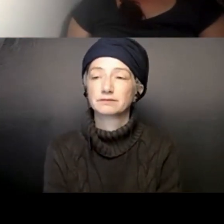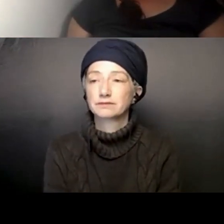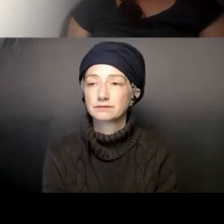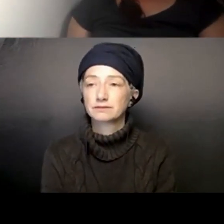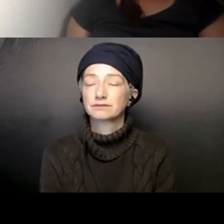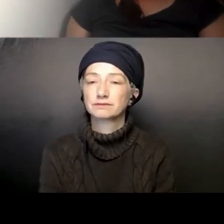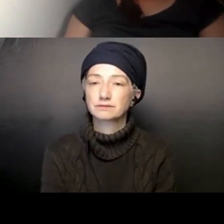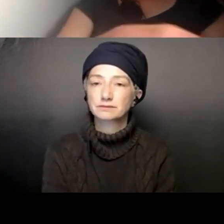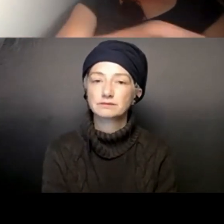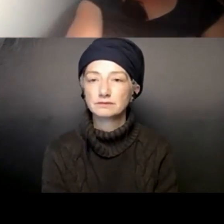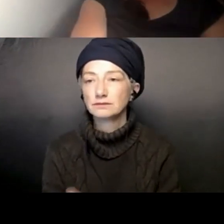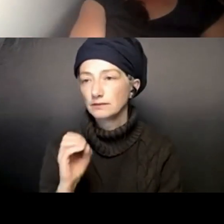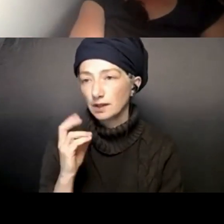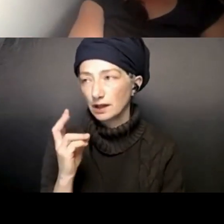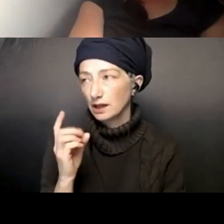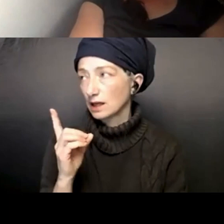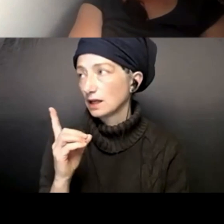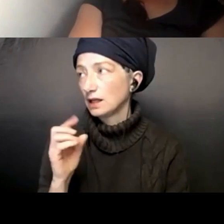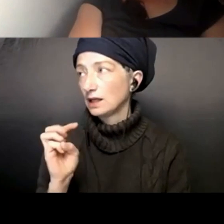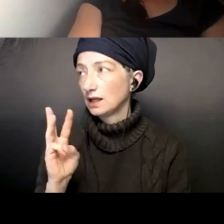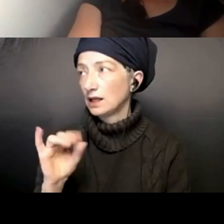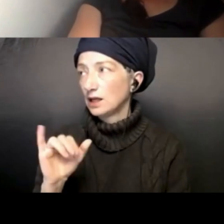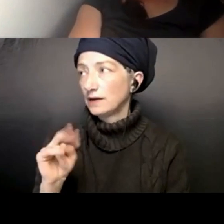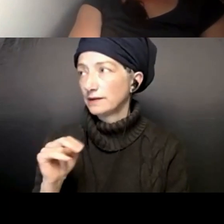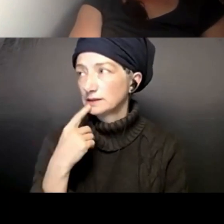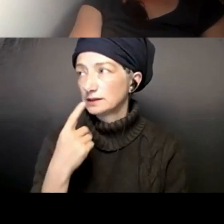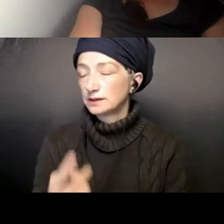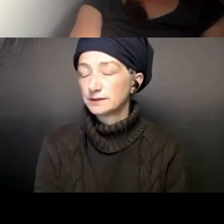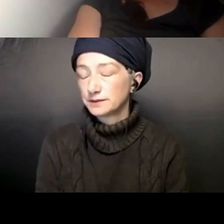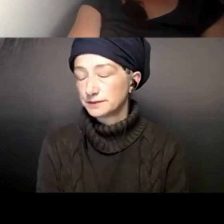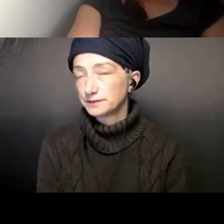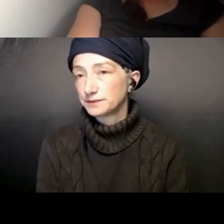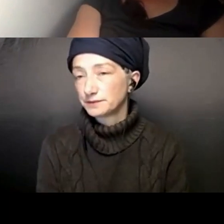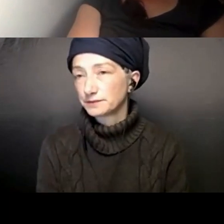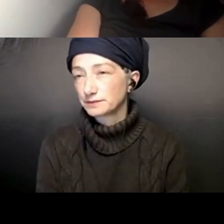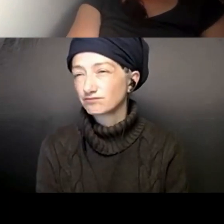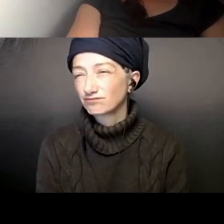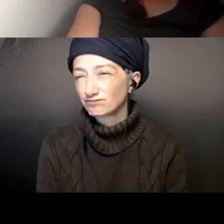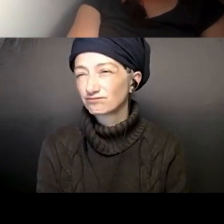Edwin Ramirez: Yeah, I think... I mean also that for me like a lot of that is super true.